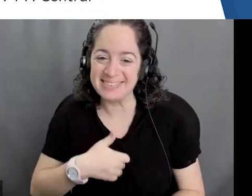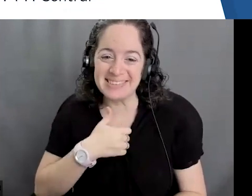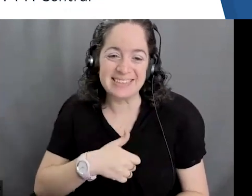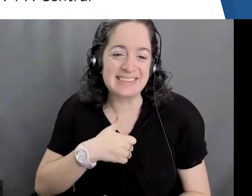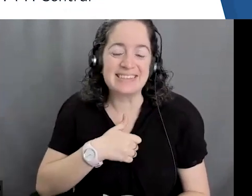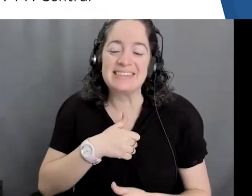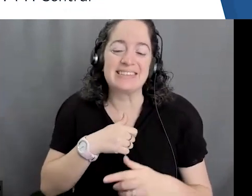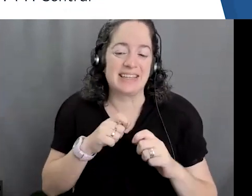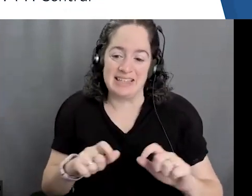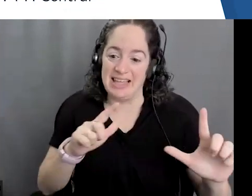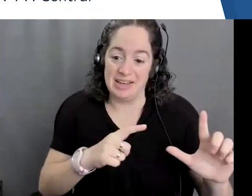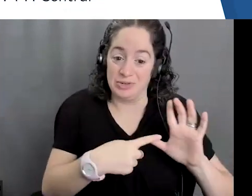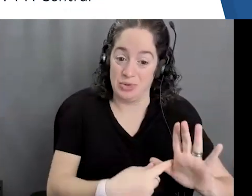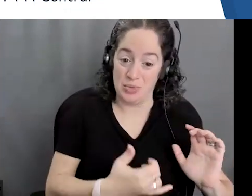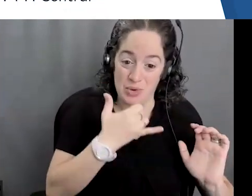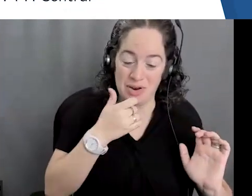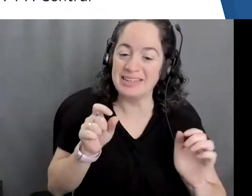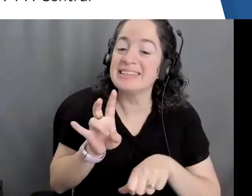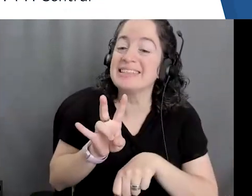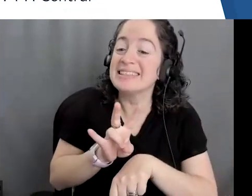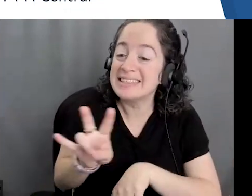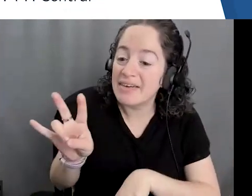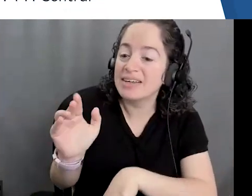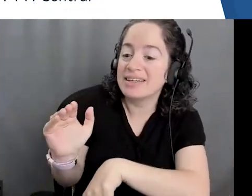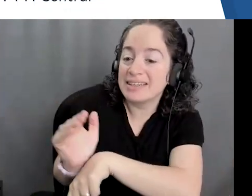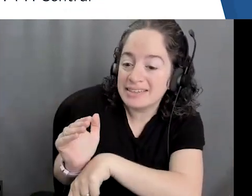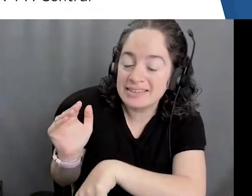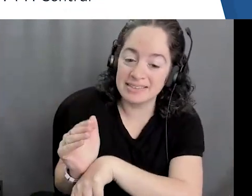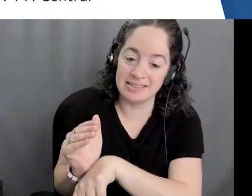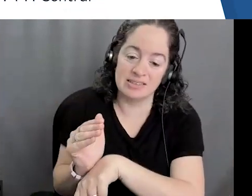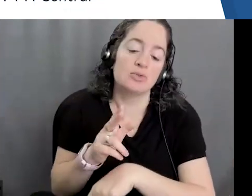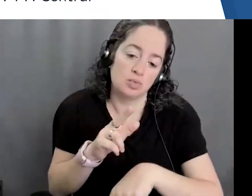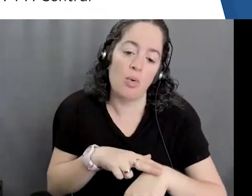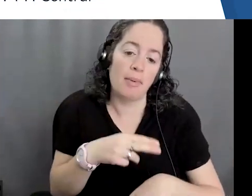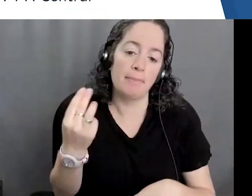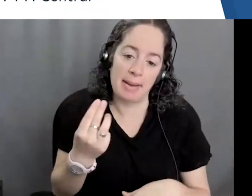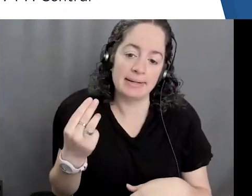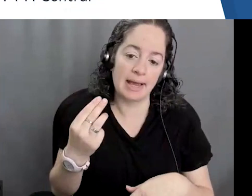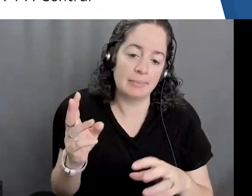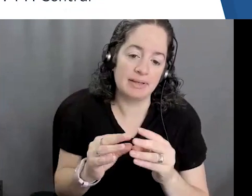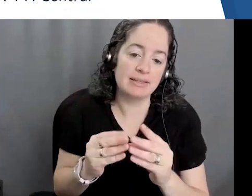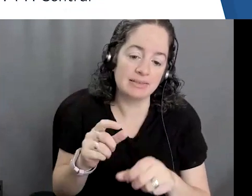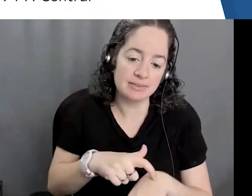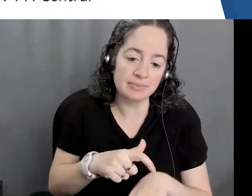at 7:00 PM Central time, so our normal Monday meetup time, Joe Dolson will be speaking